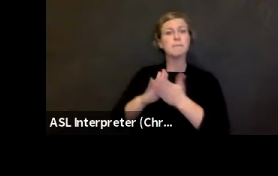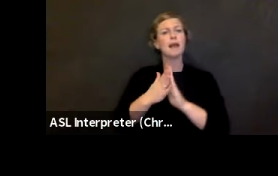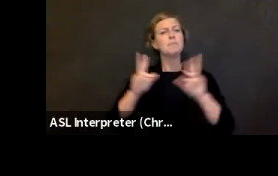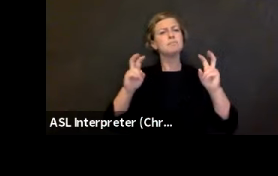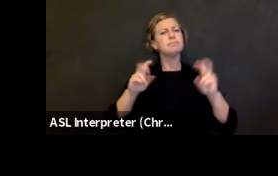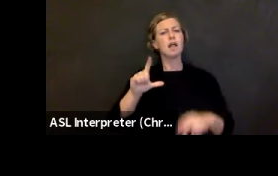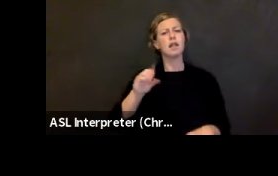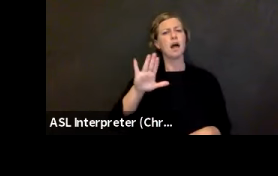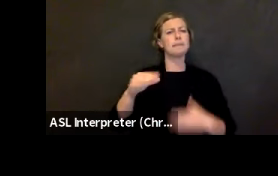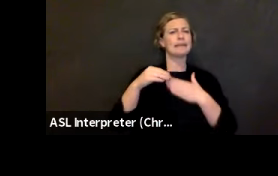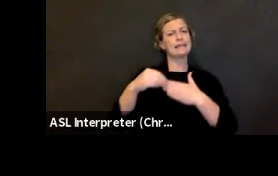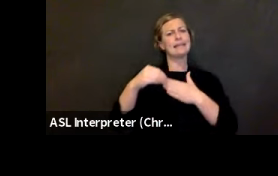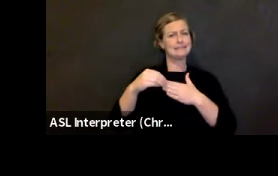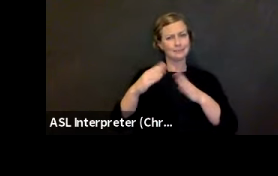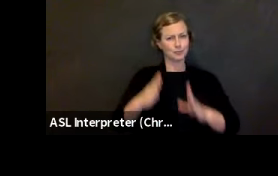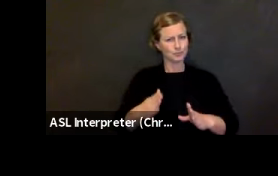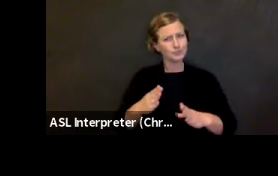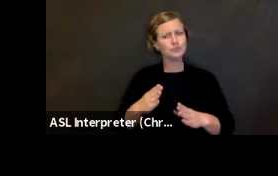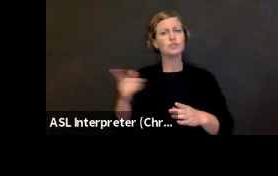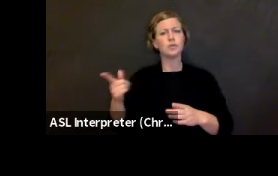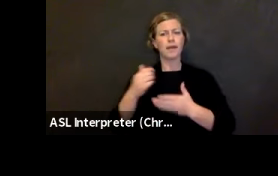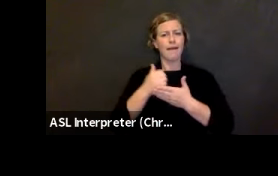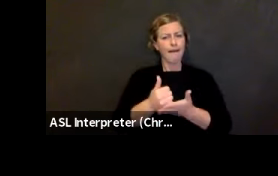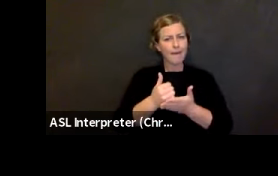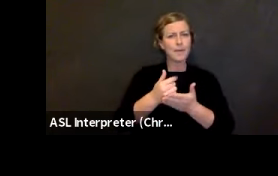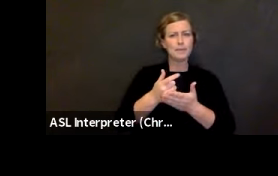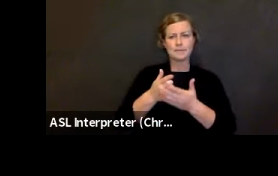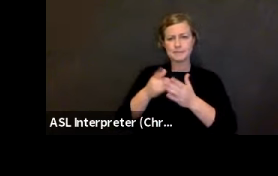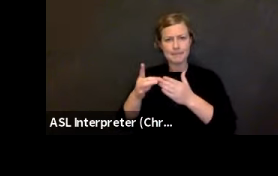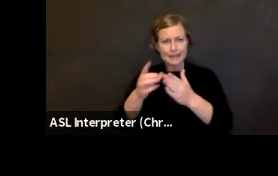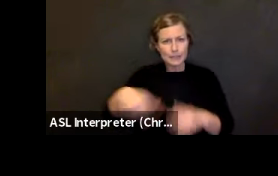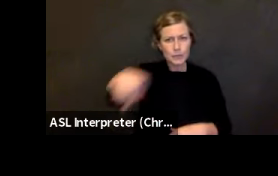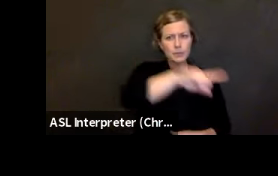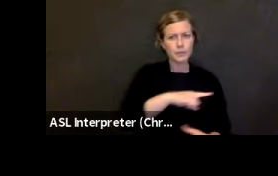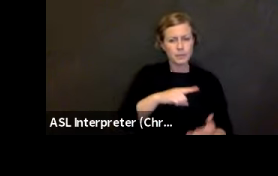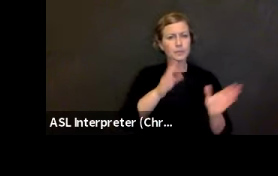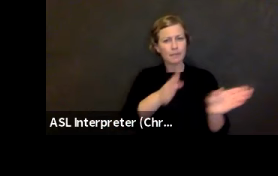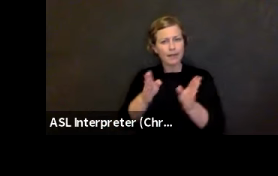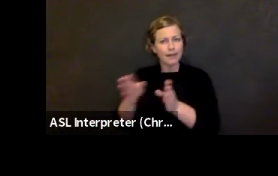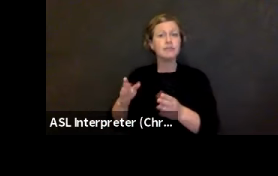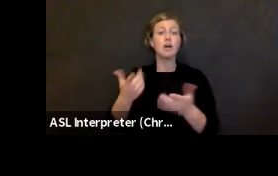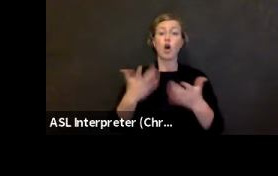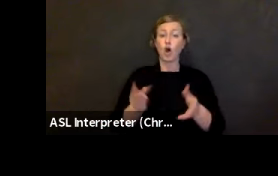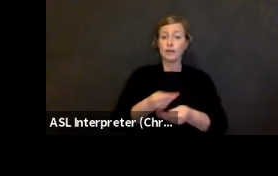ACLU has invited community members to serve as lobby leads today that are